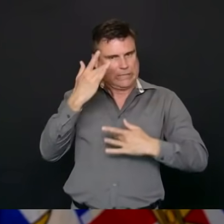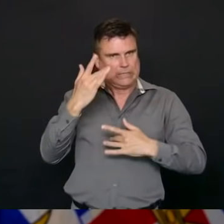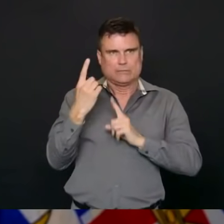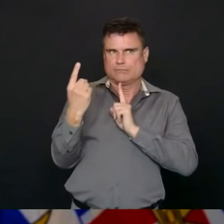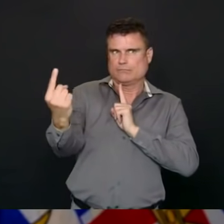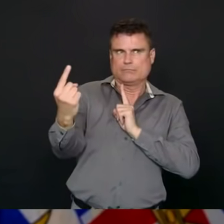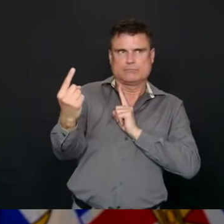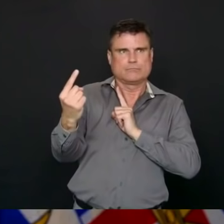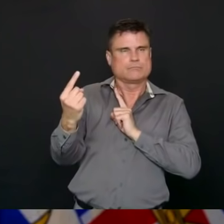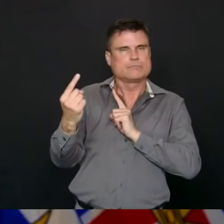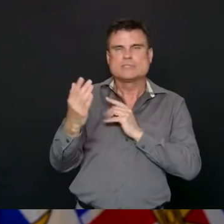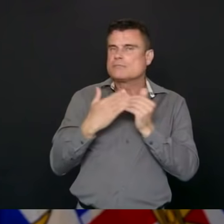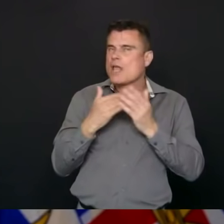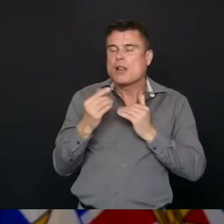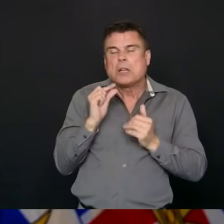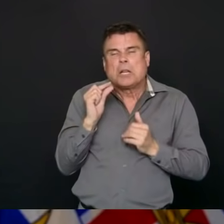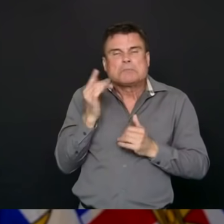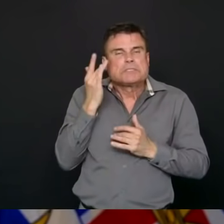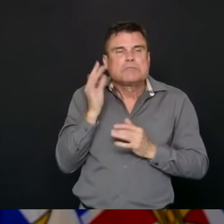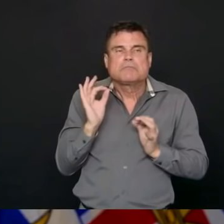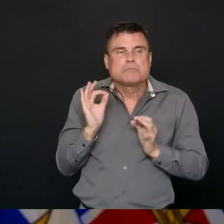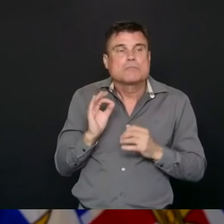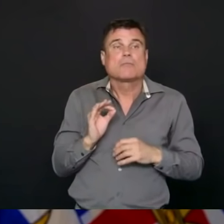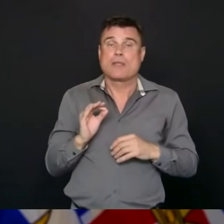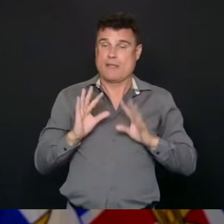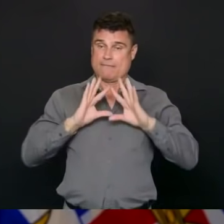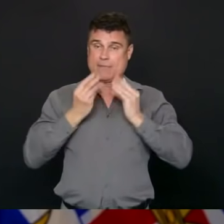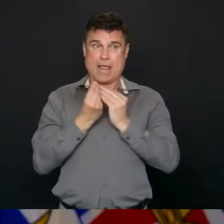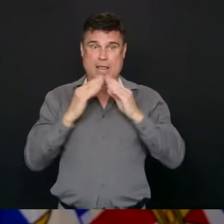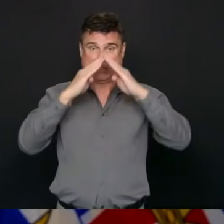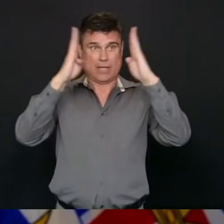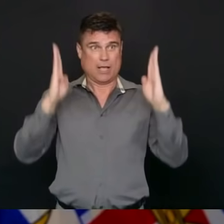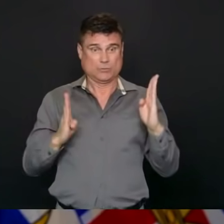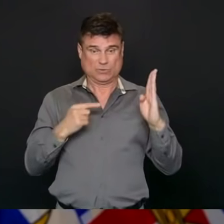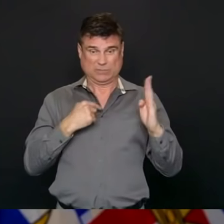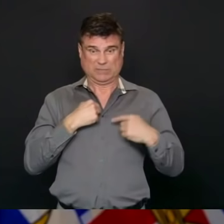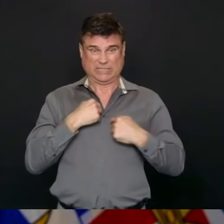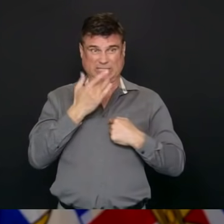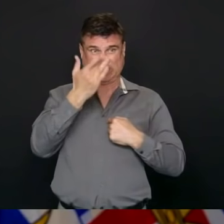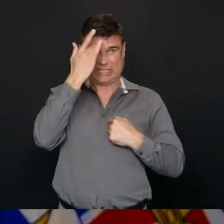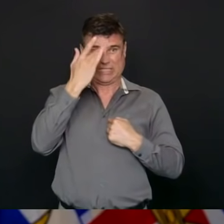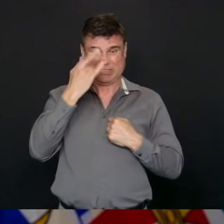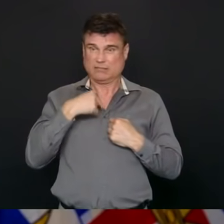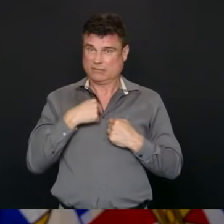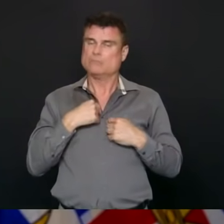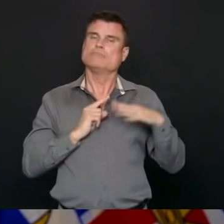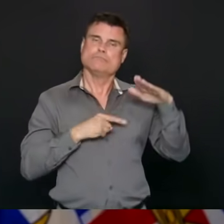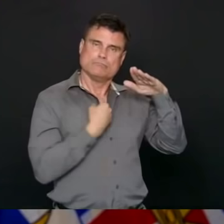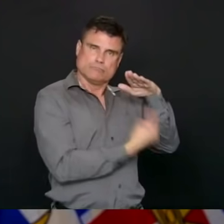they are the people we are most likely to affect and in fact.